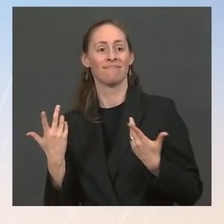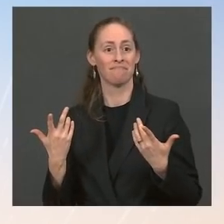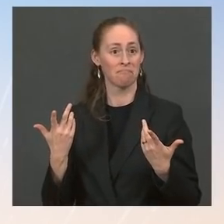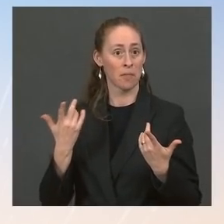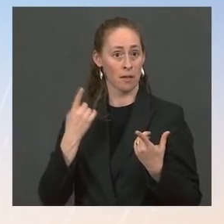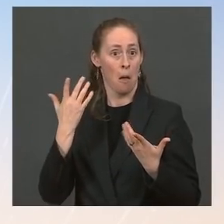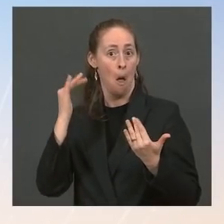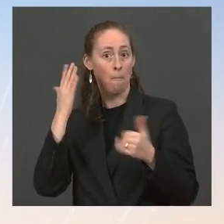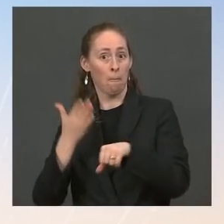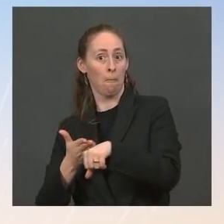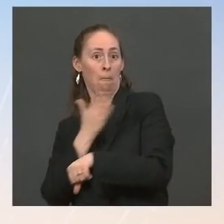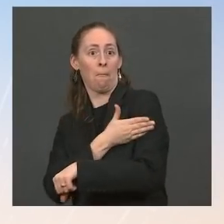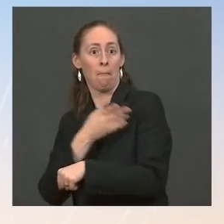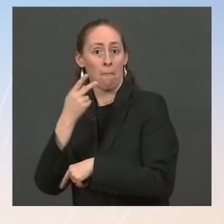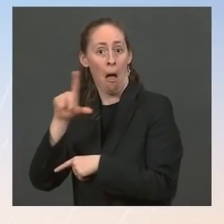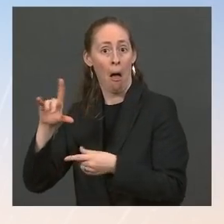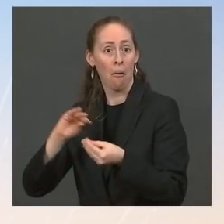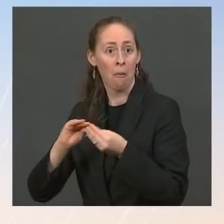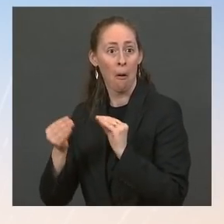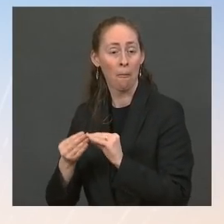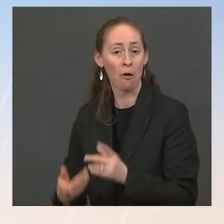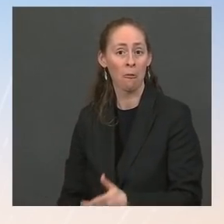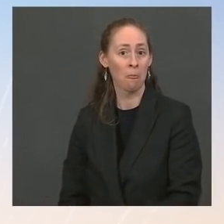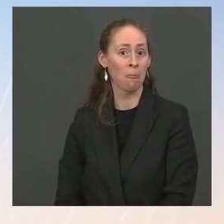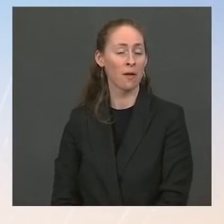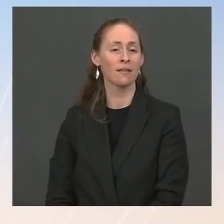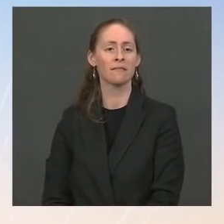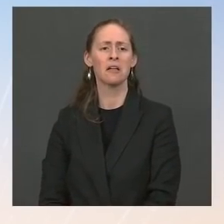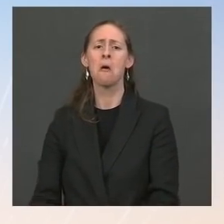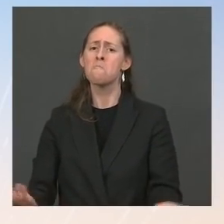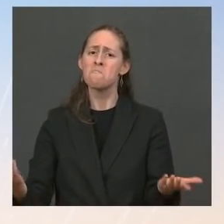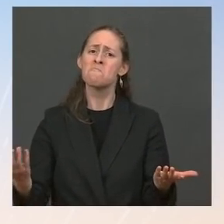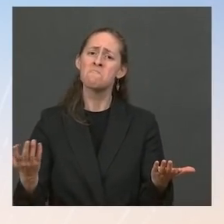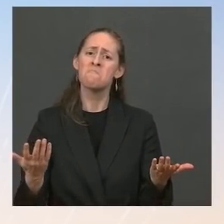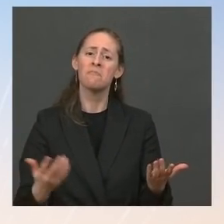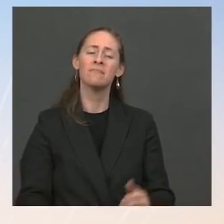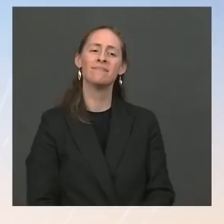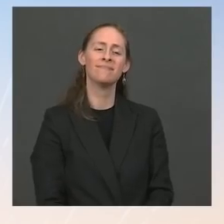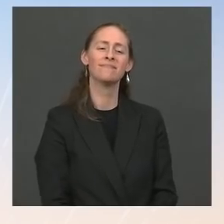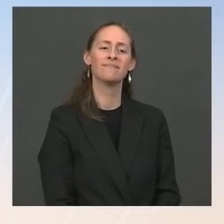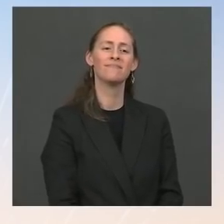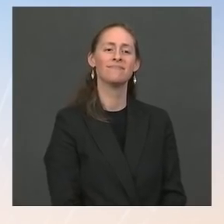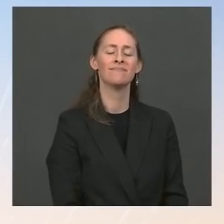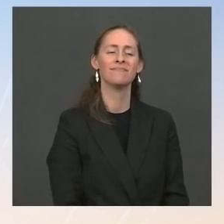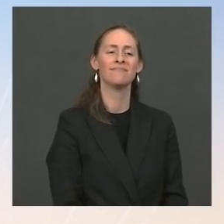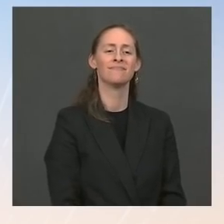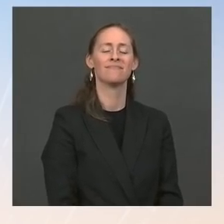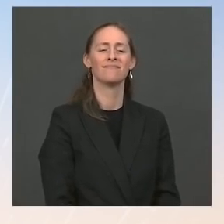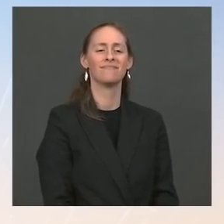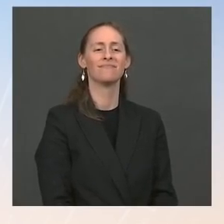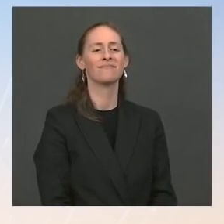you know, there's no question that being able to go out there and talk about and sell a package that actually exists,